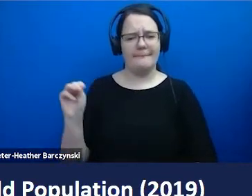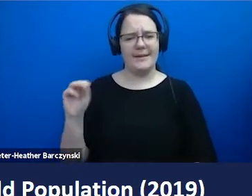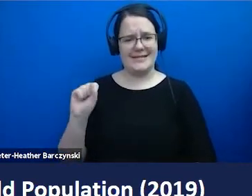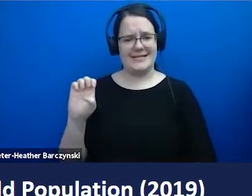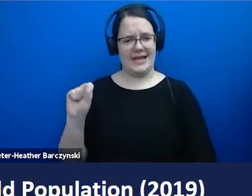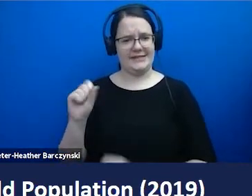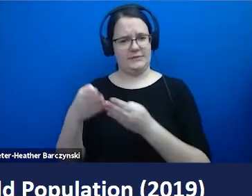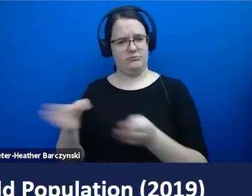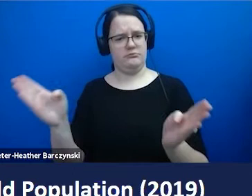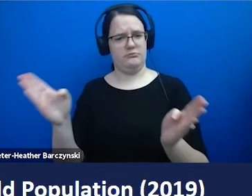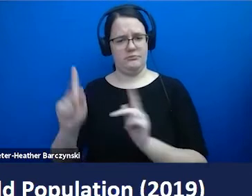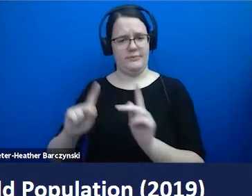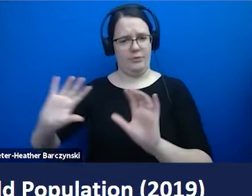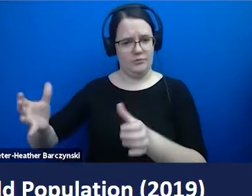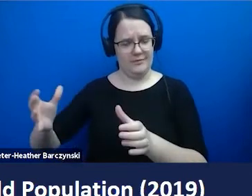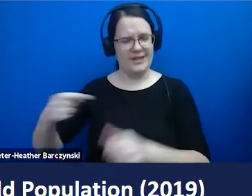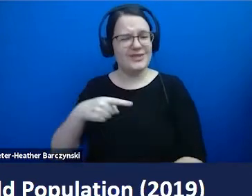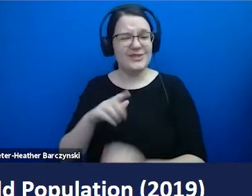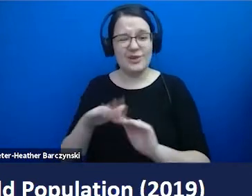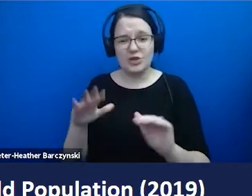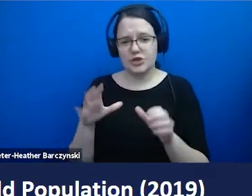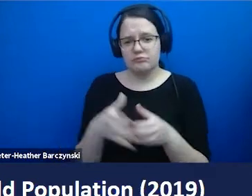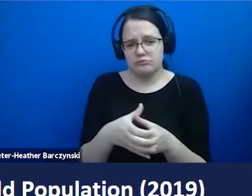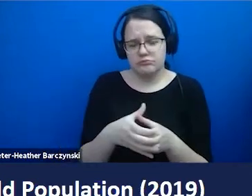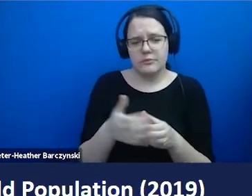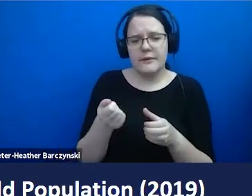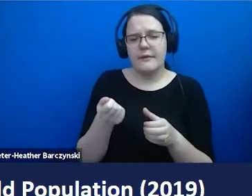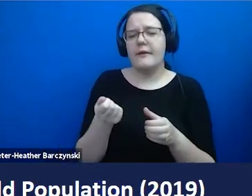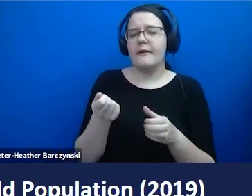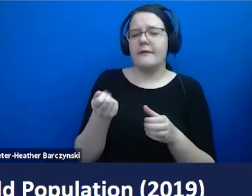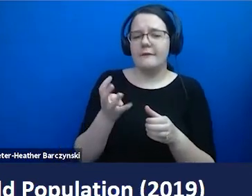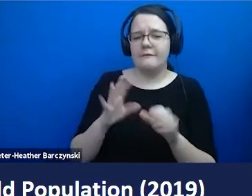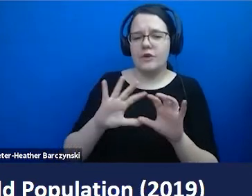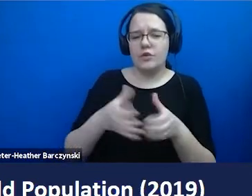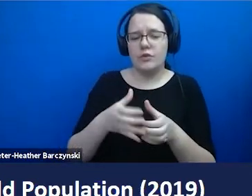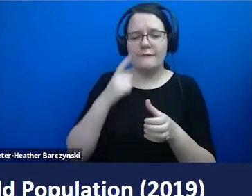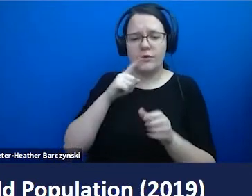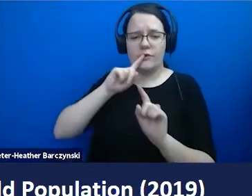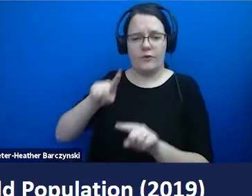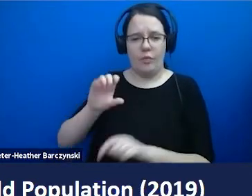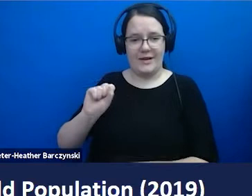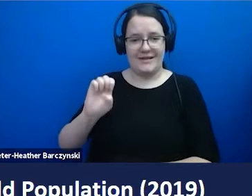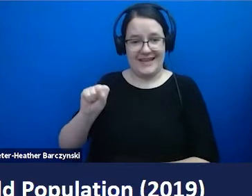so the children make up a minority of the reported cases children are also tested less frequently